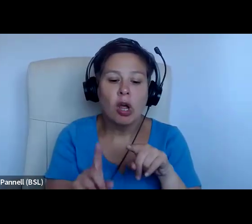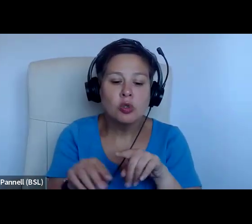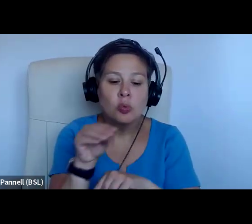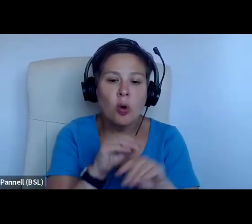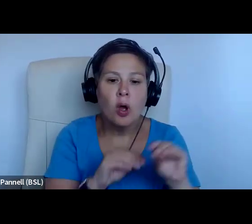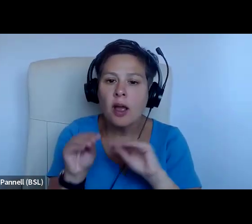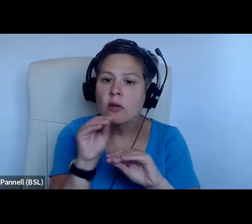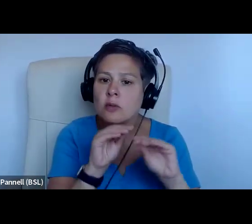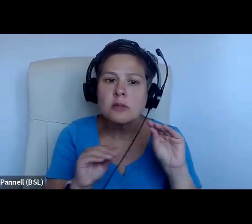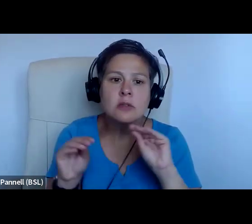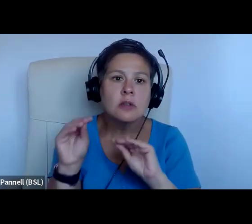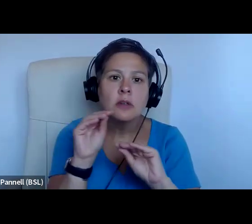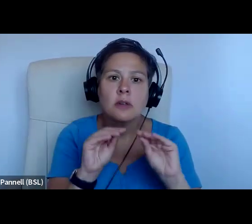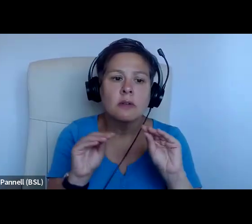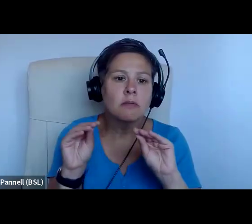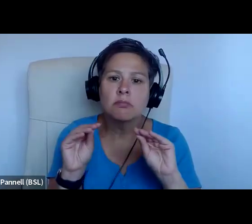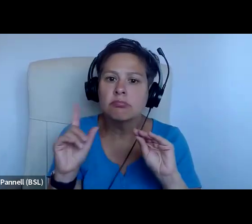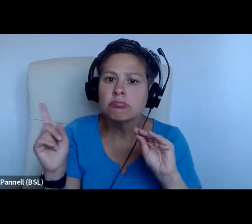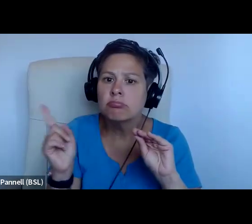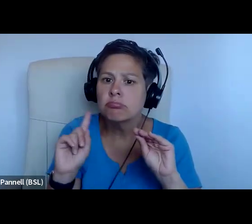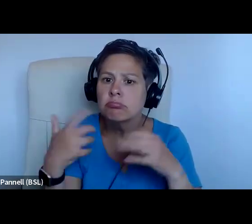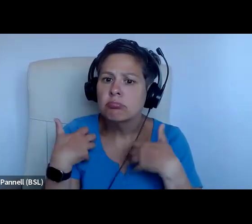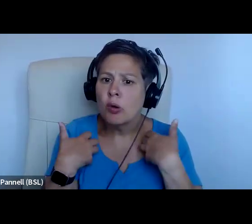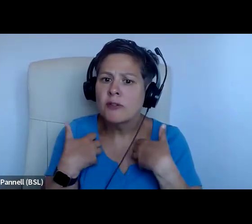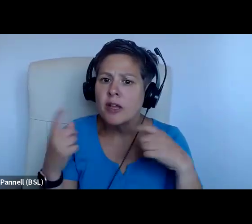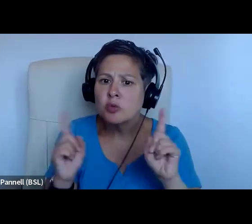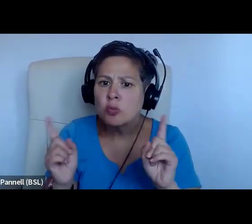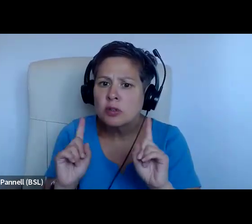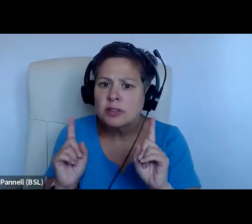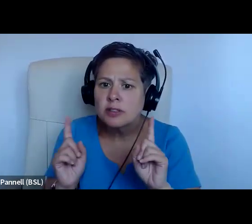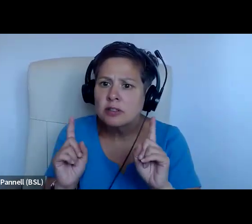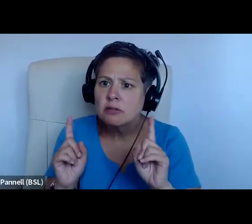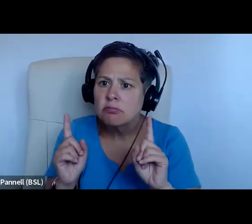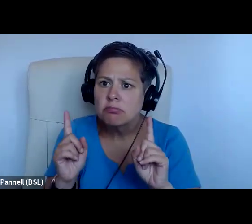already thinking of. That would be pointless. But it's to